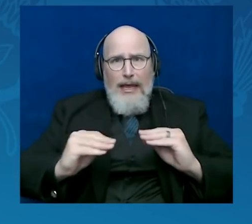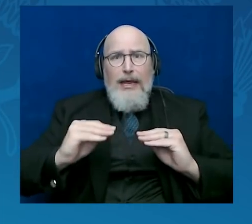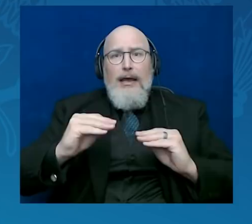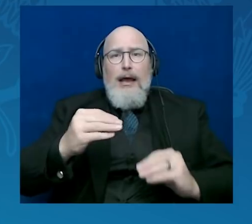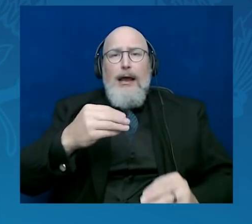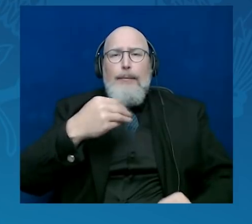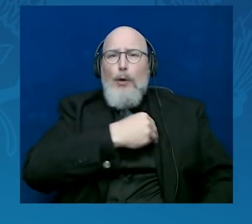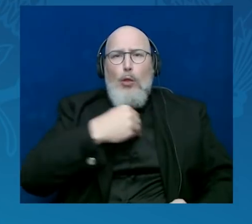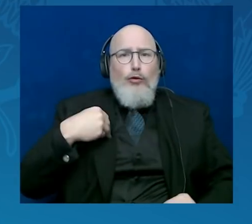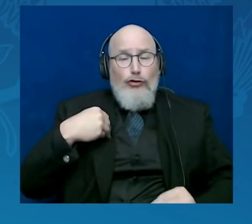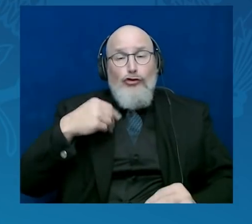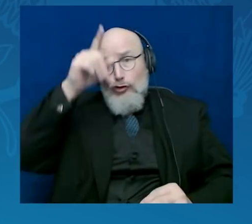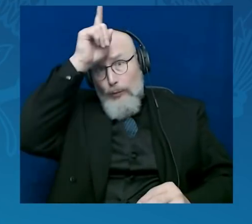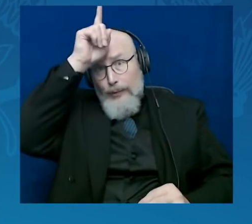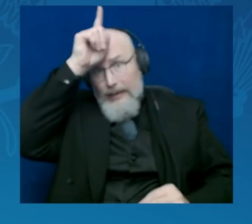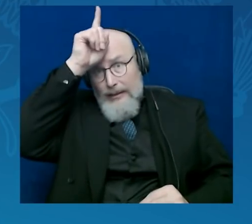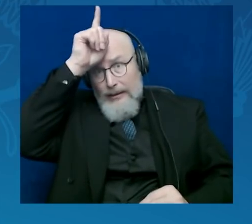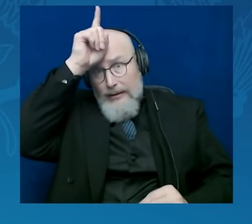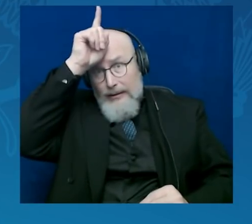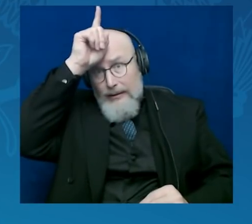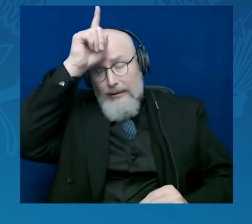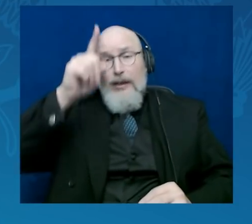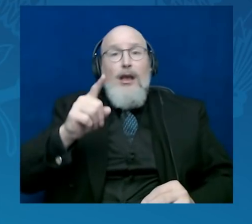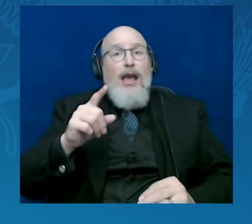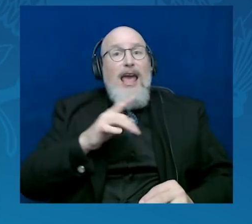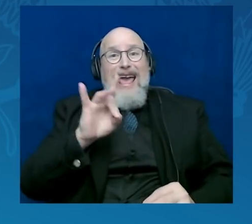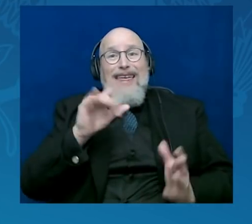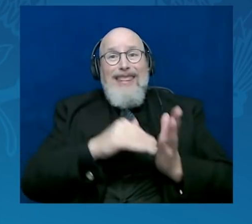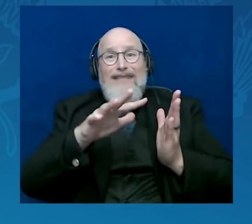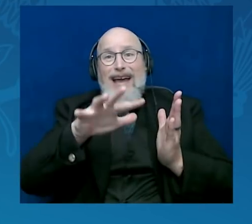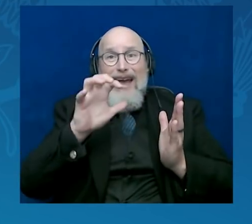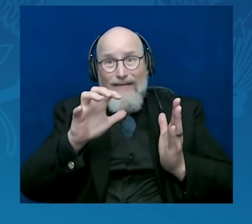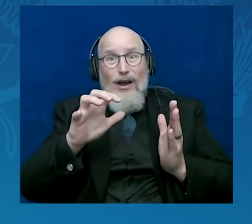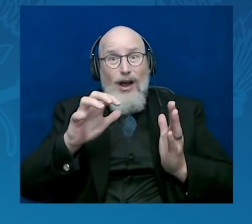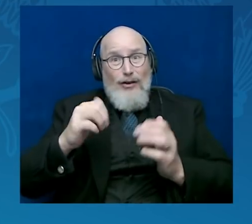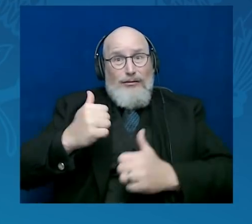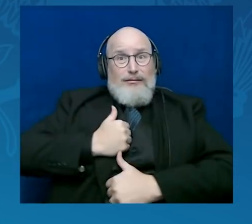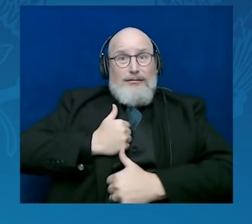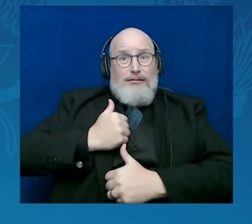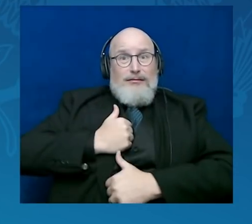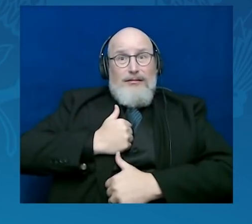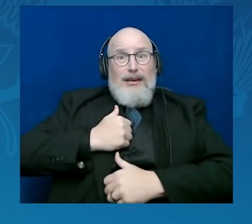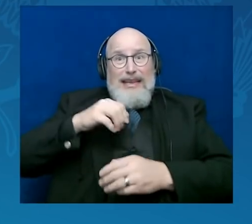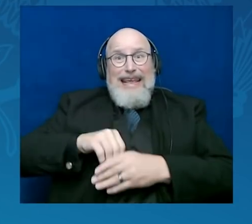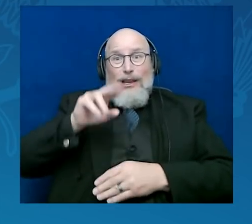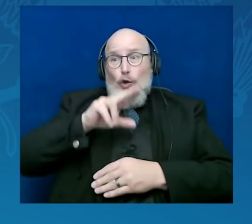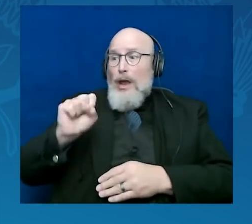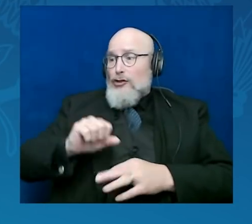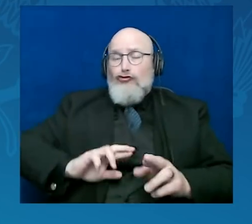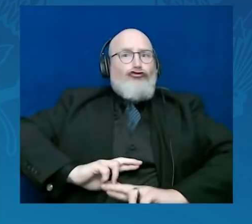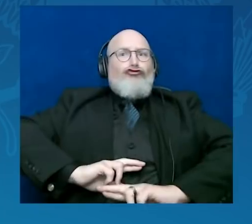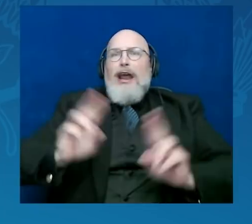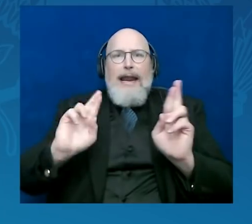We have put another 8,500 service members in the United States on a heightened sense of readiness.